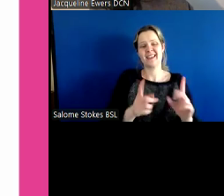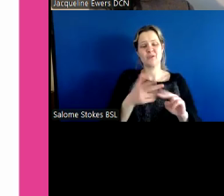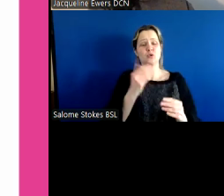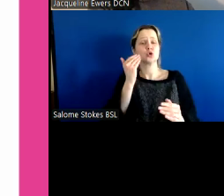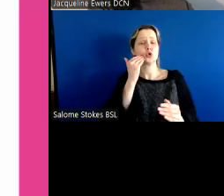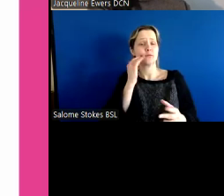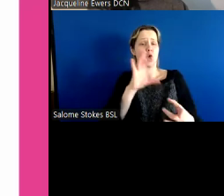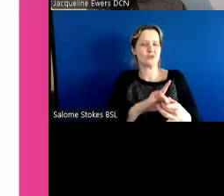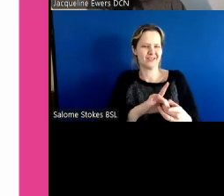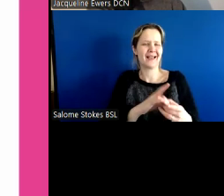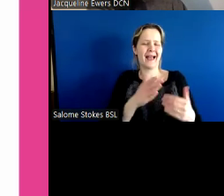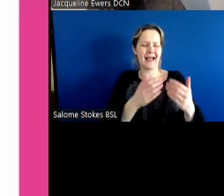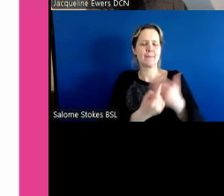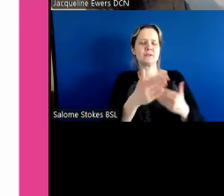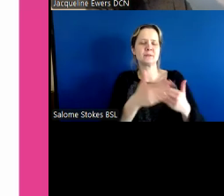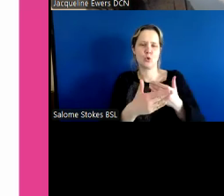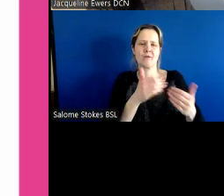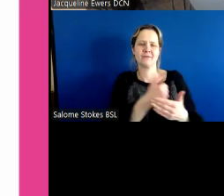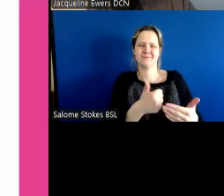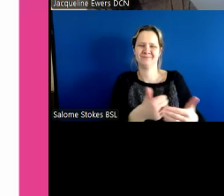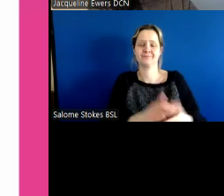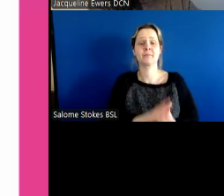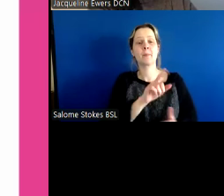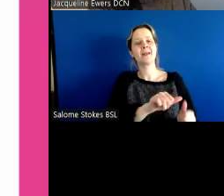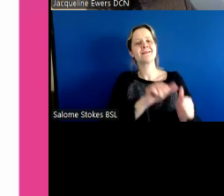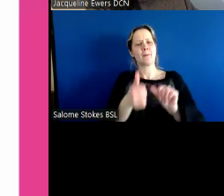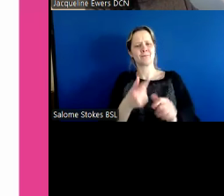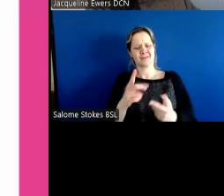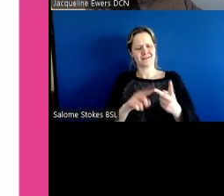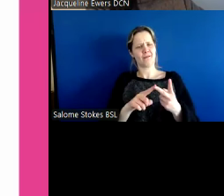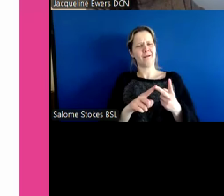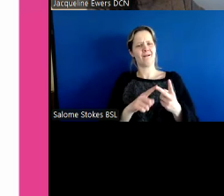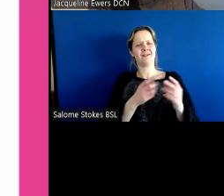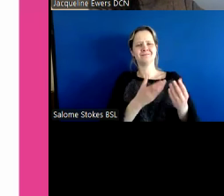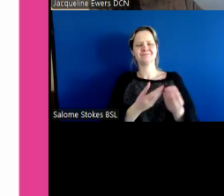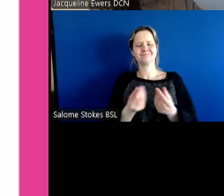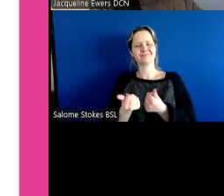This segues nicely into, what to do with inactive contacts.